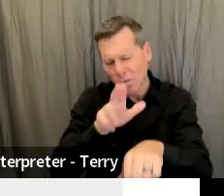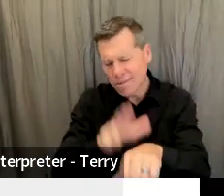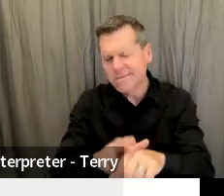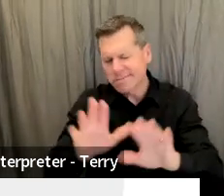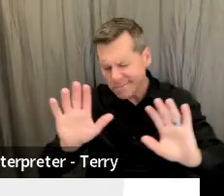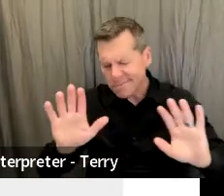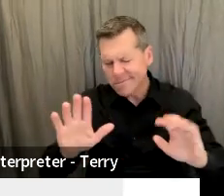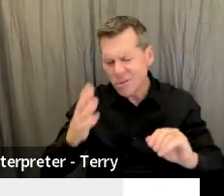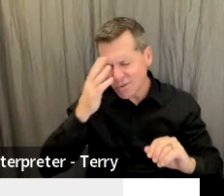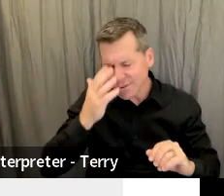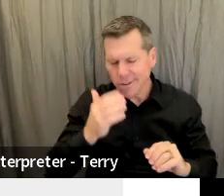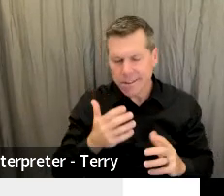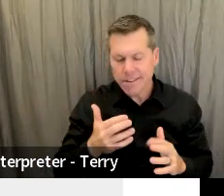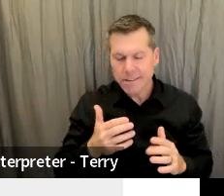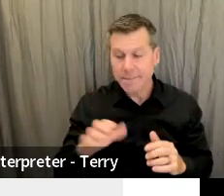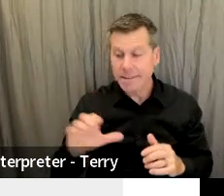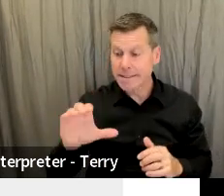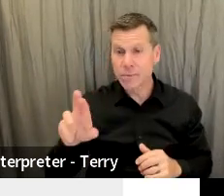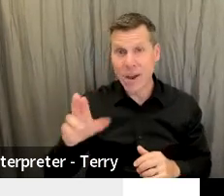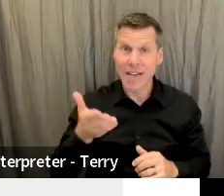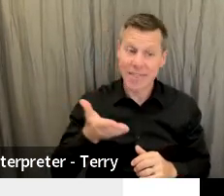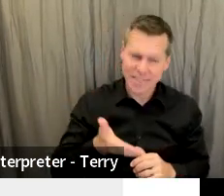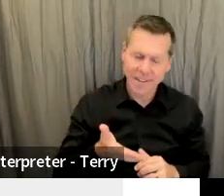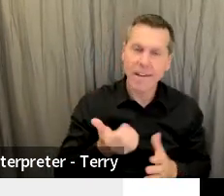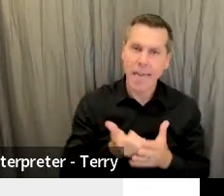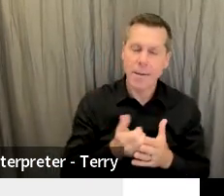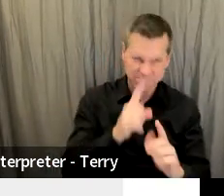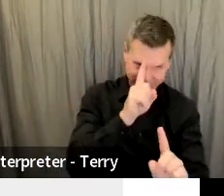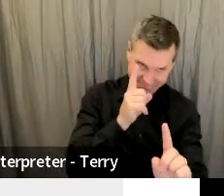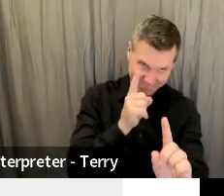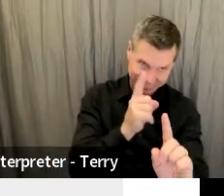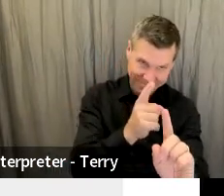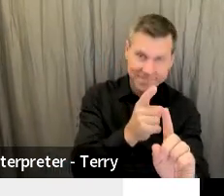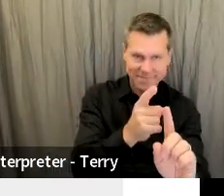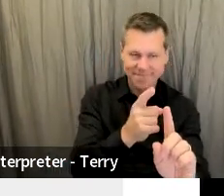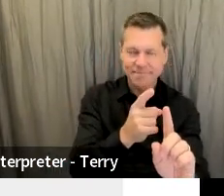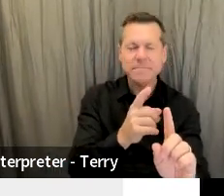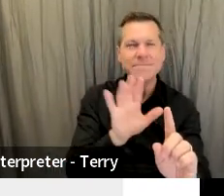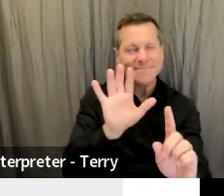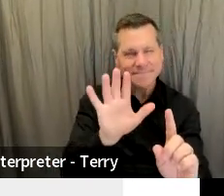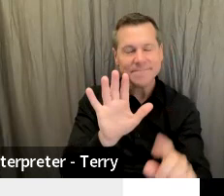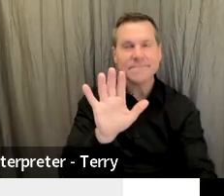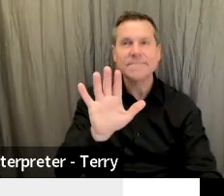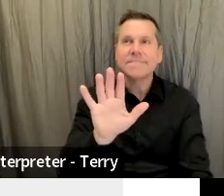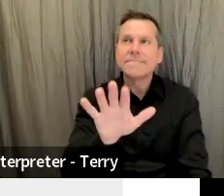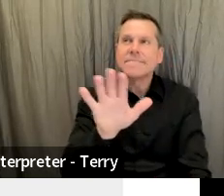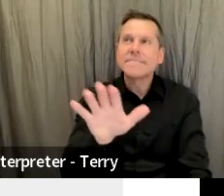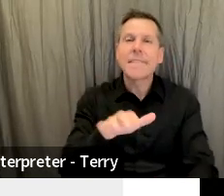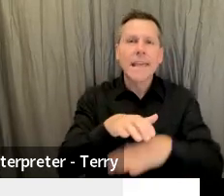you know, that are found on the C.R. However, each English one and instructor